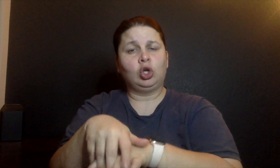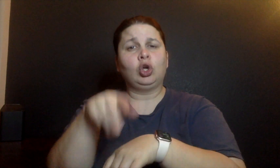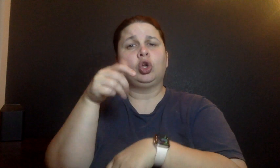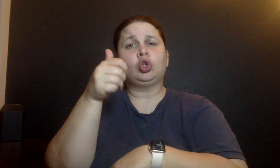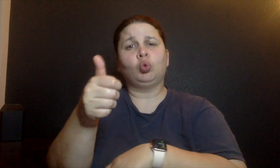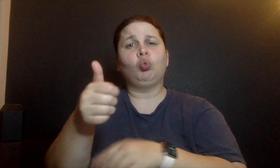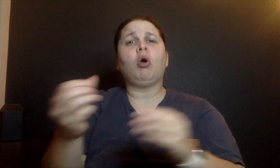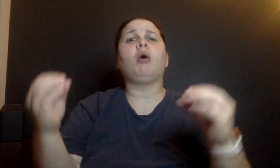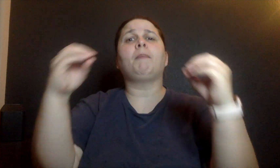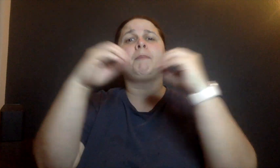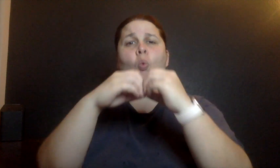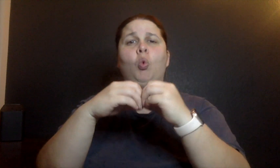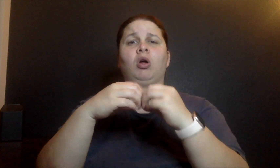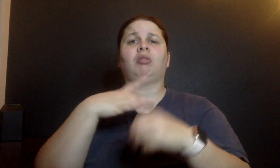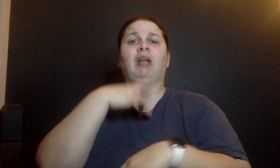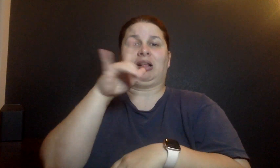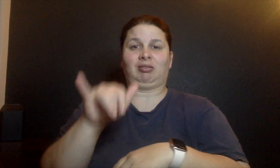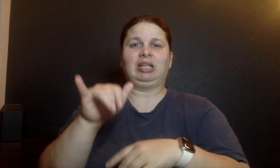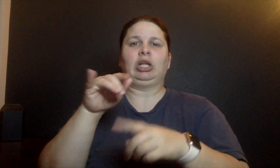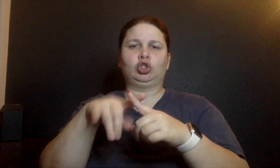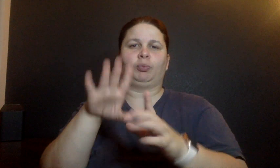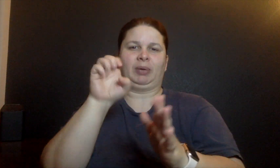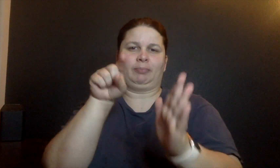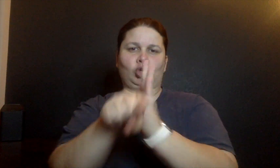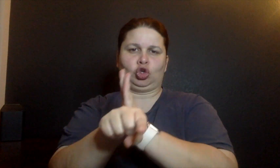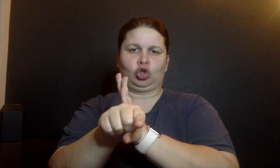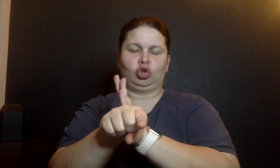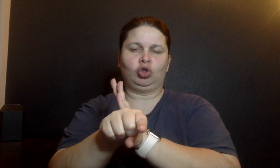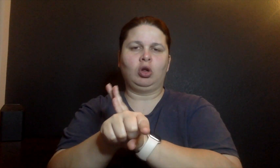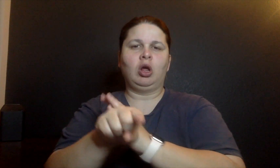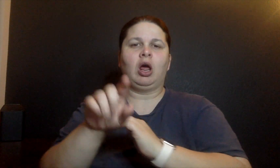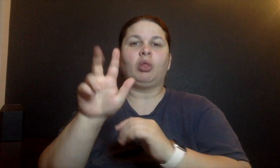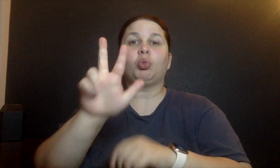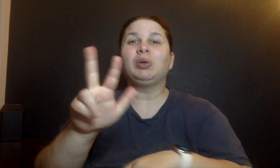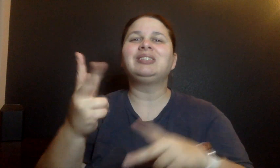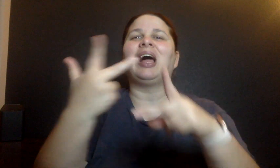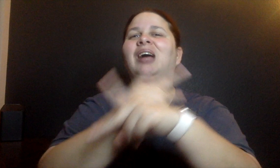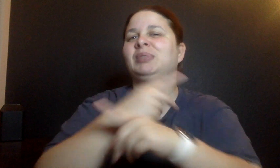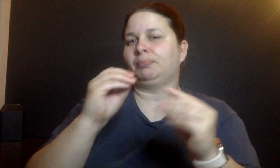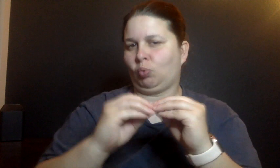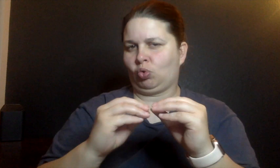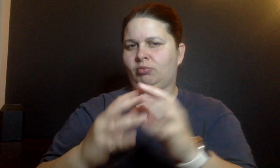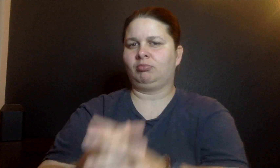you are more likely to be murdered... 3 times more.